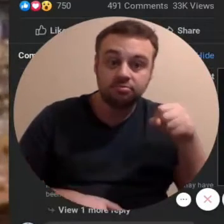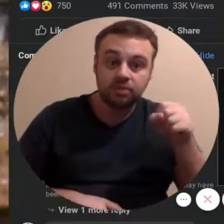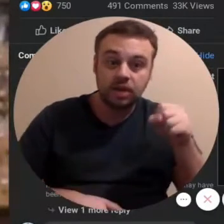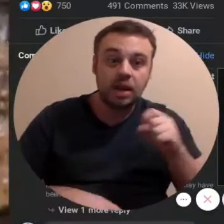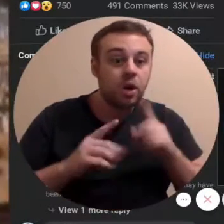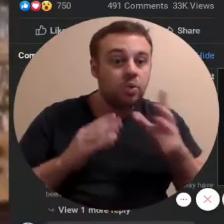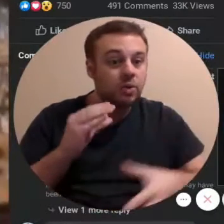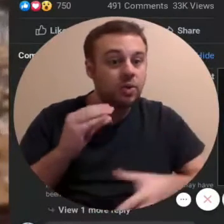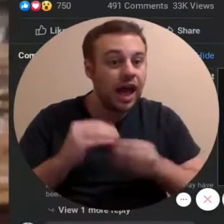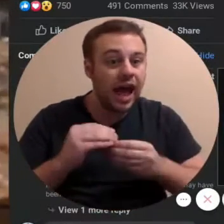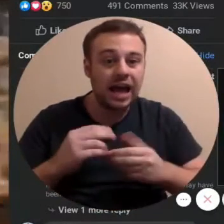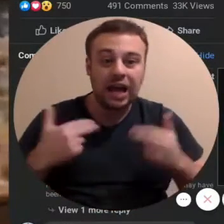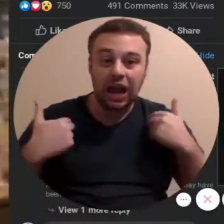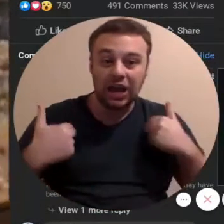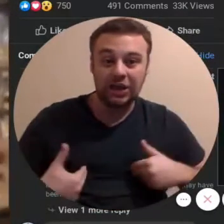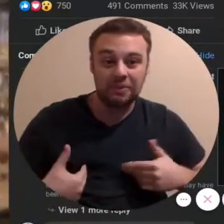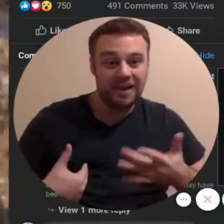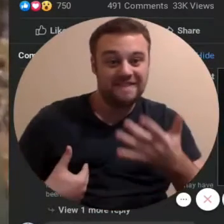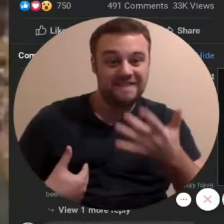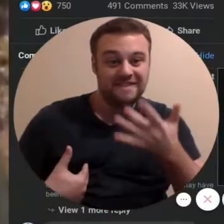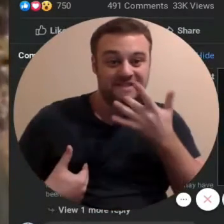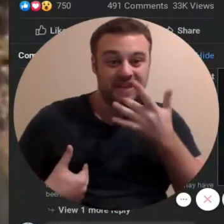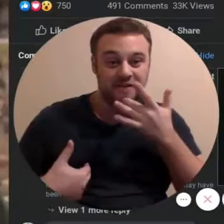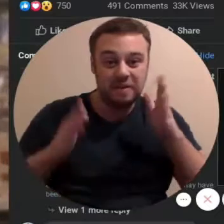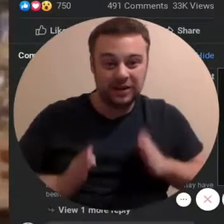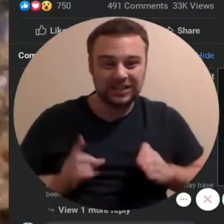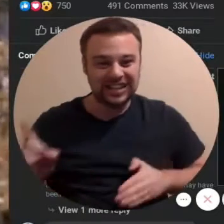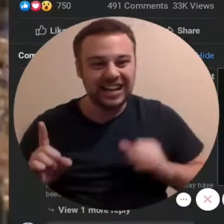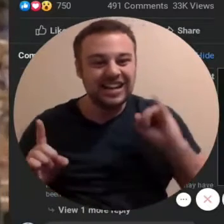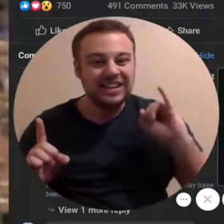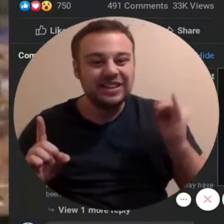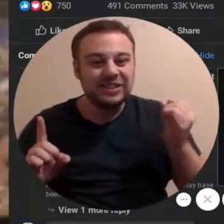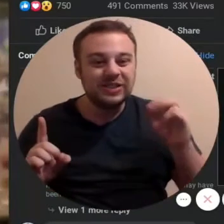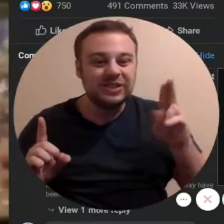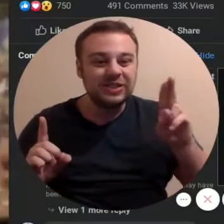So, today we have Julie down here. She's from our marketing department, and you're probably wondering